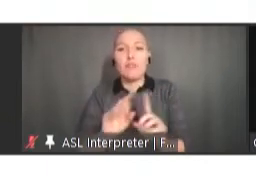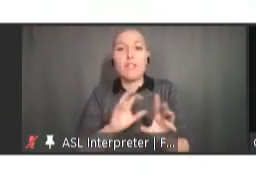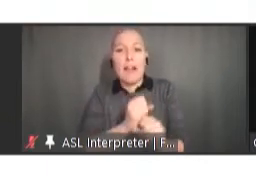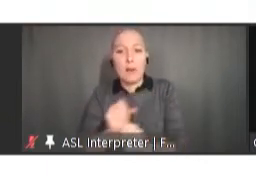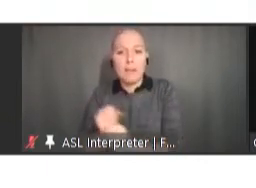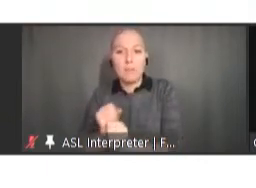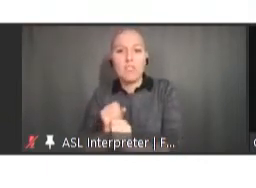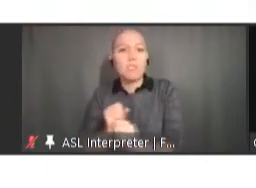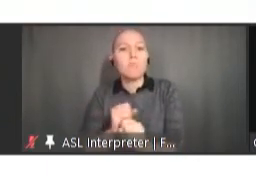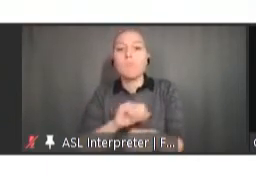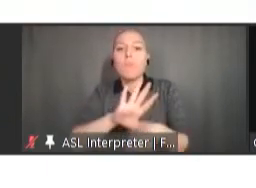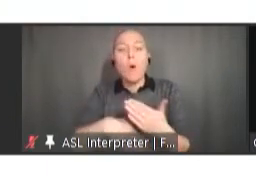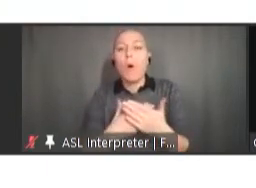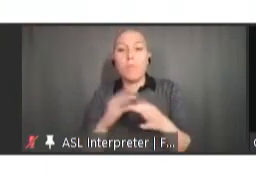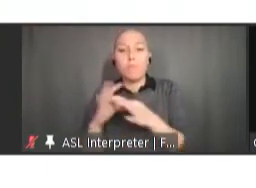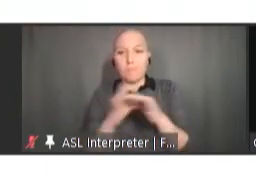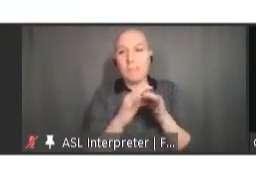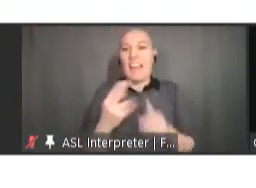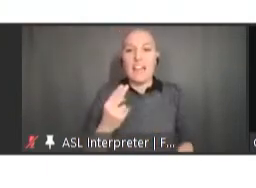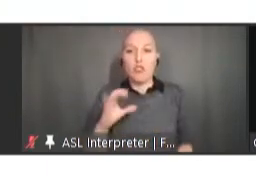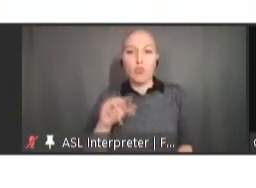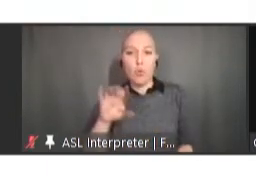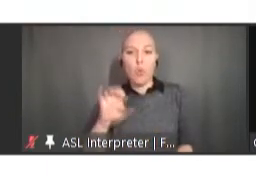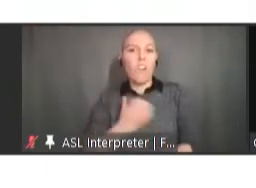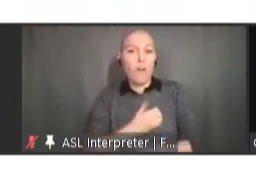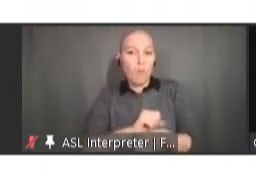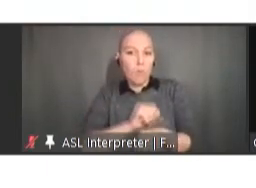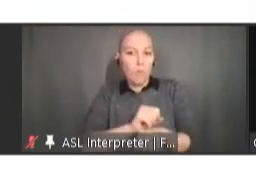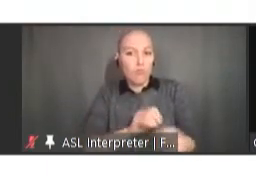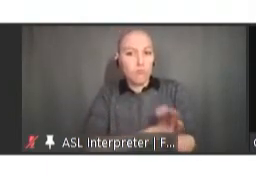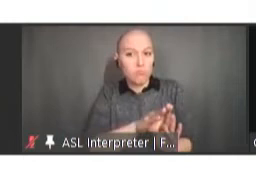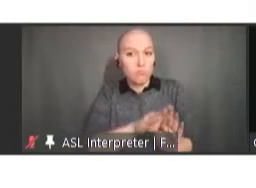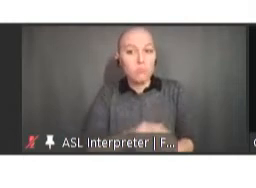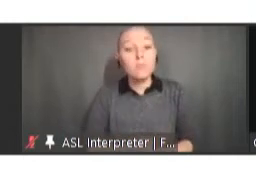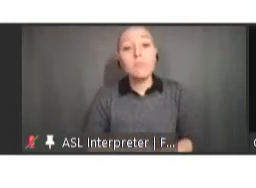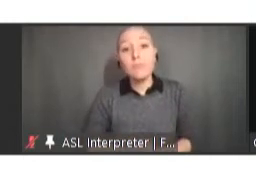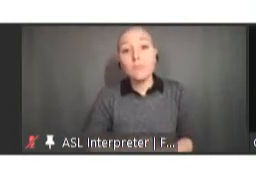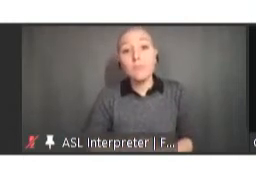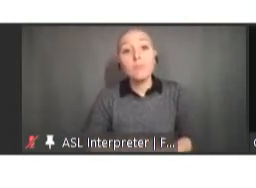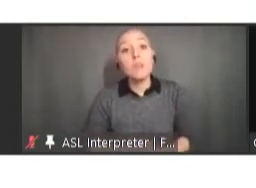Next slide, please. So, the U.S. government's Operation Warp Speed was established in